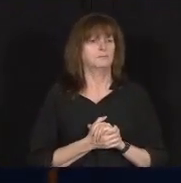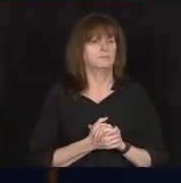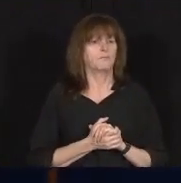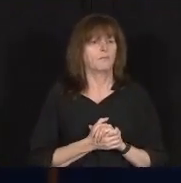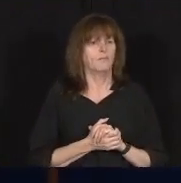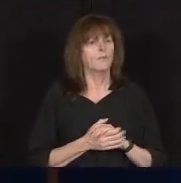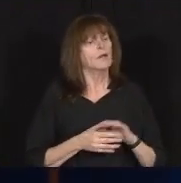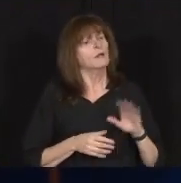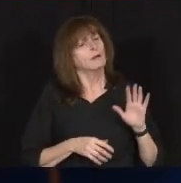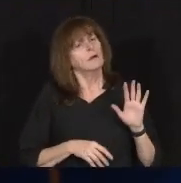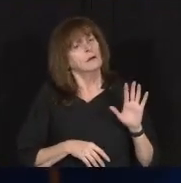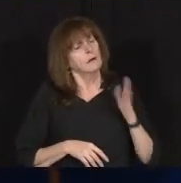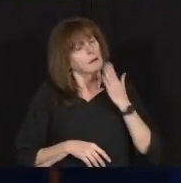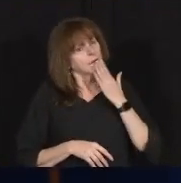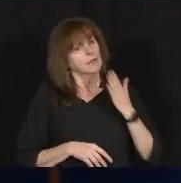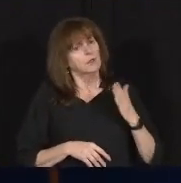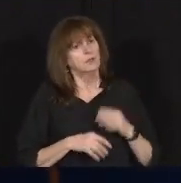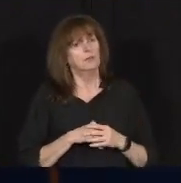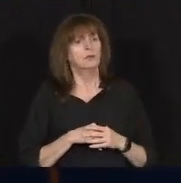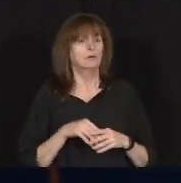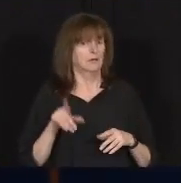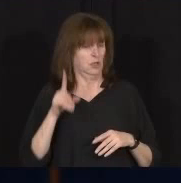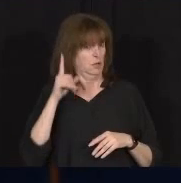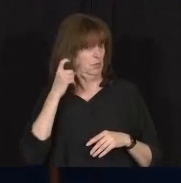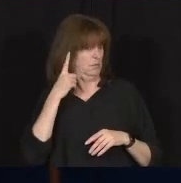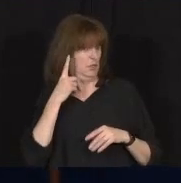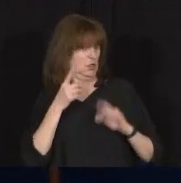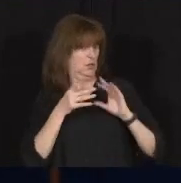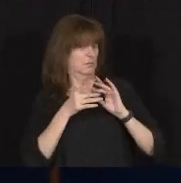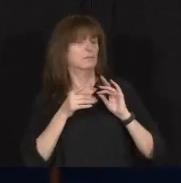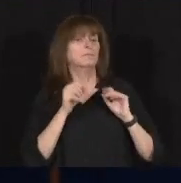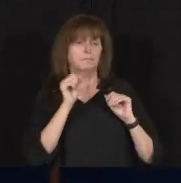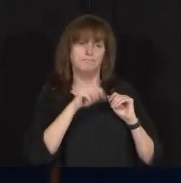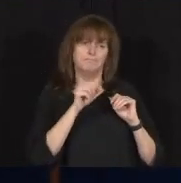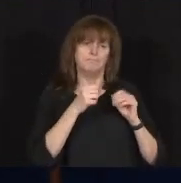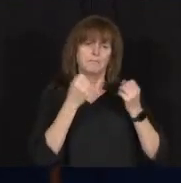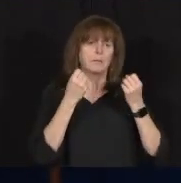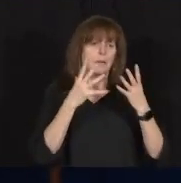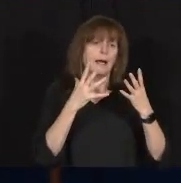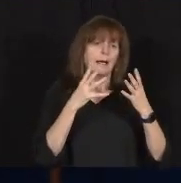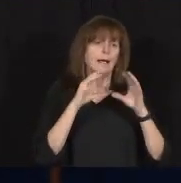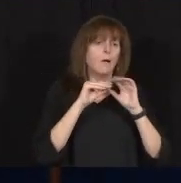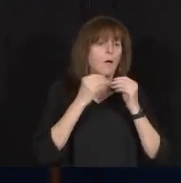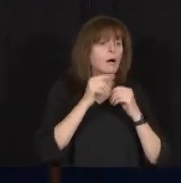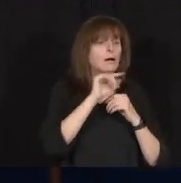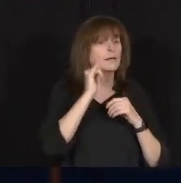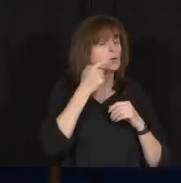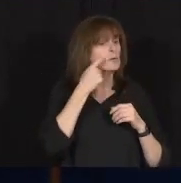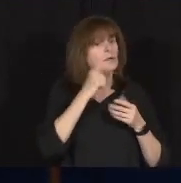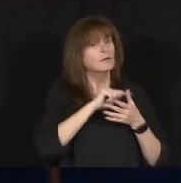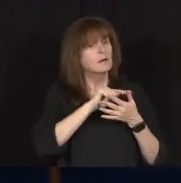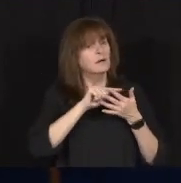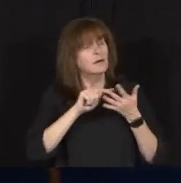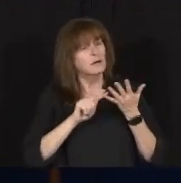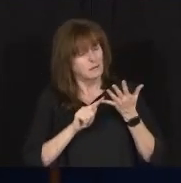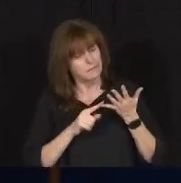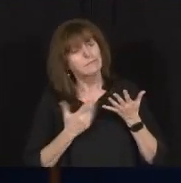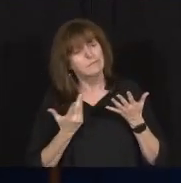S PEAKER: T hank you for the question. A lot of these are agencies with independent board. We encourage them to look